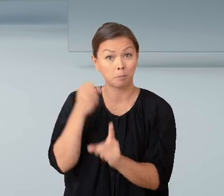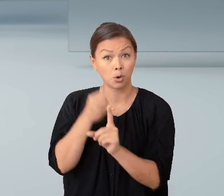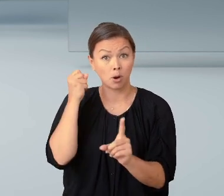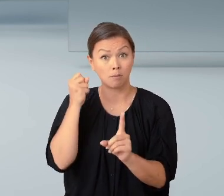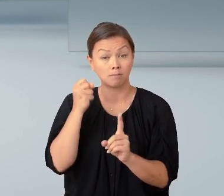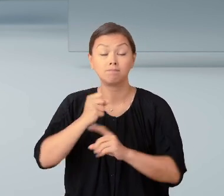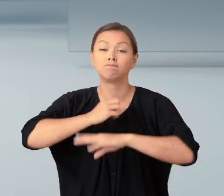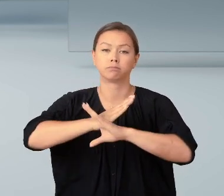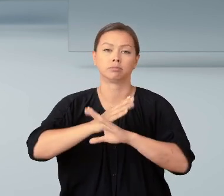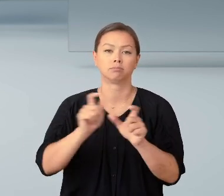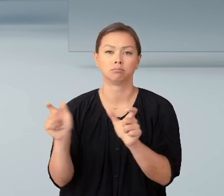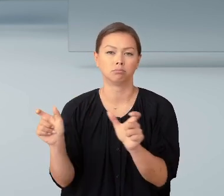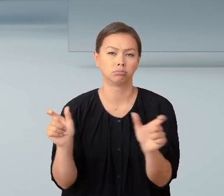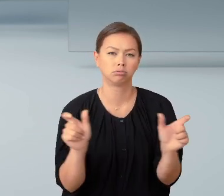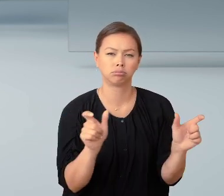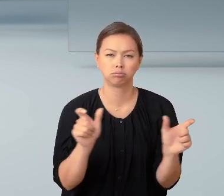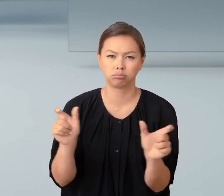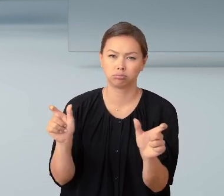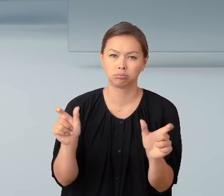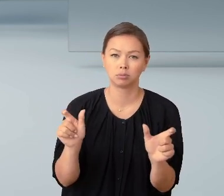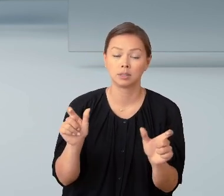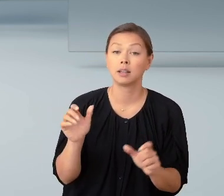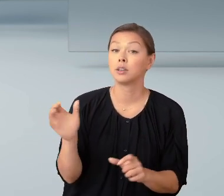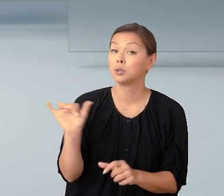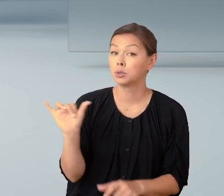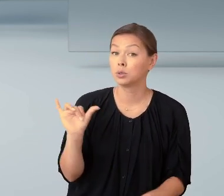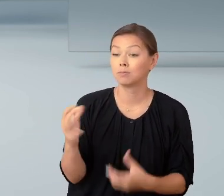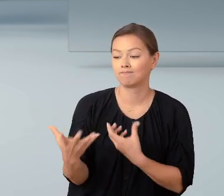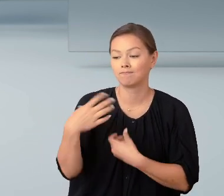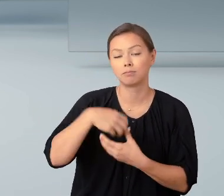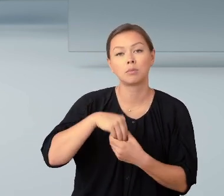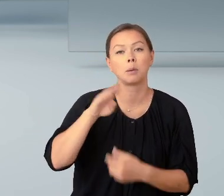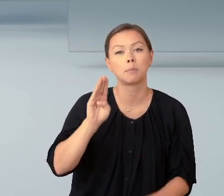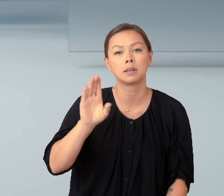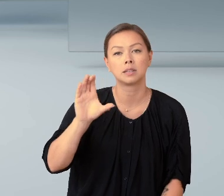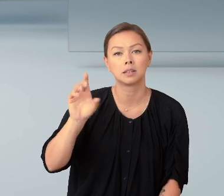Business Central has proactive BCDR strategies, processes, and